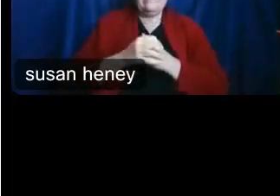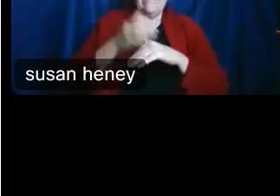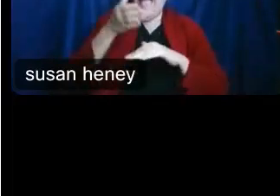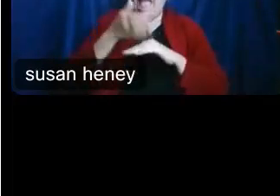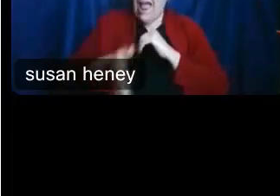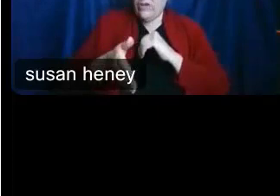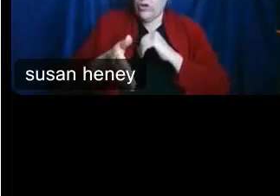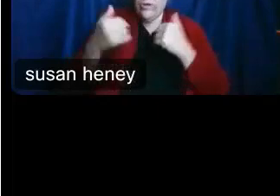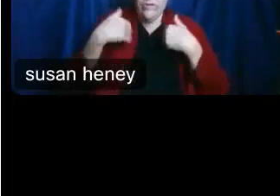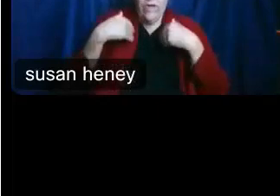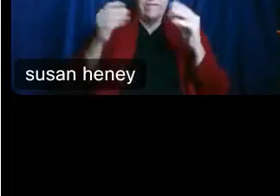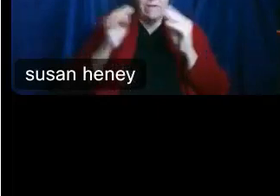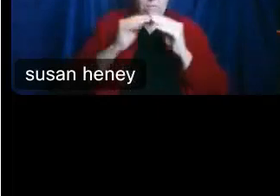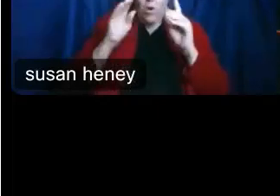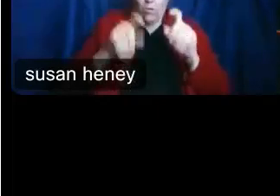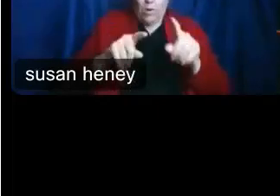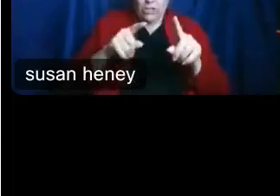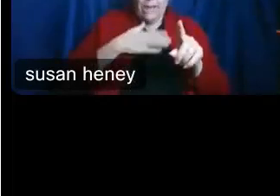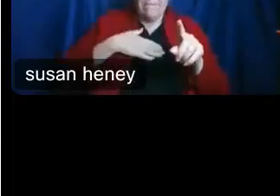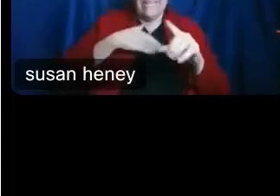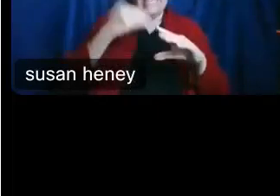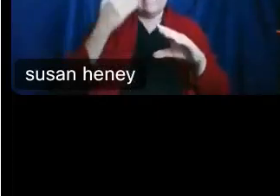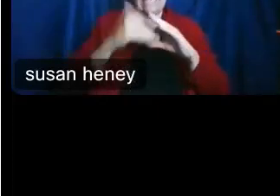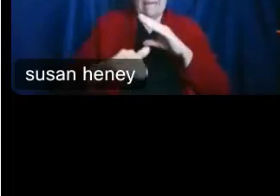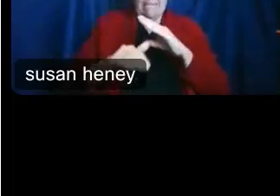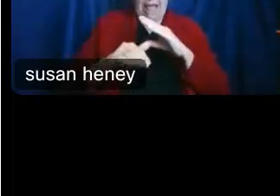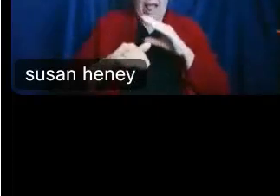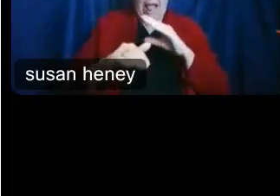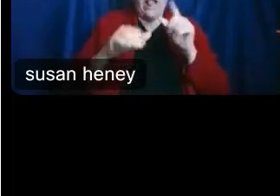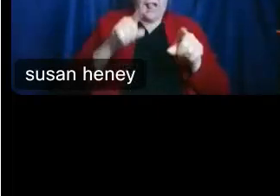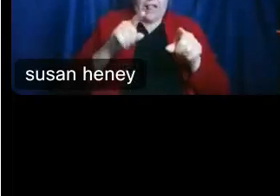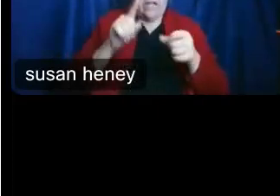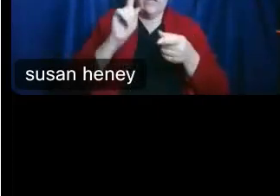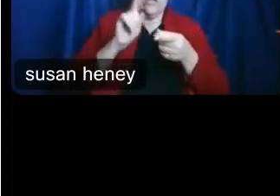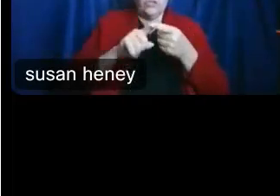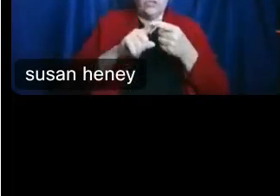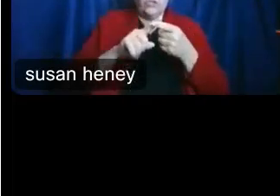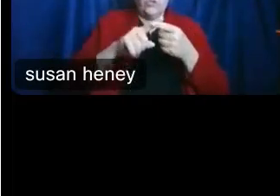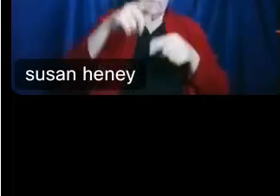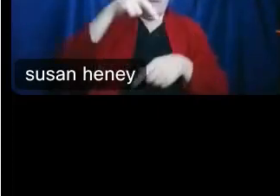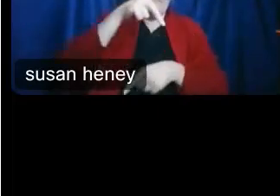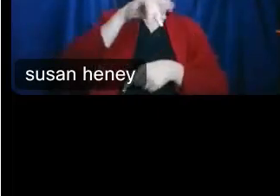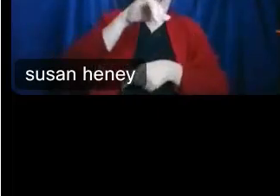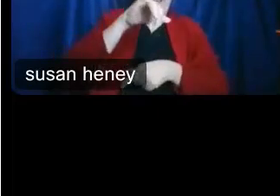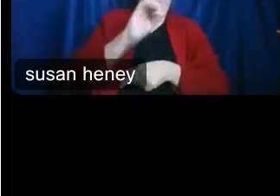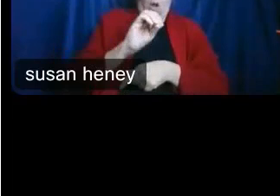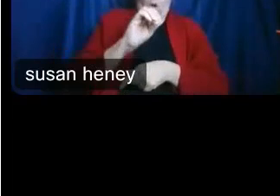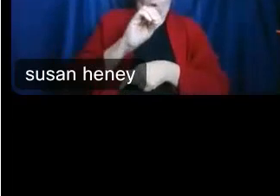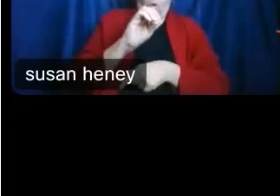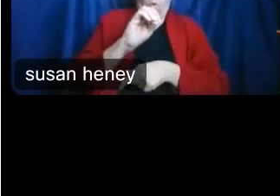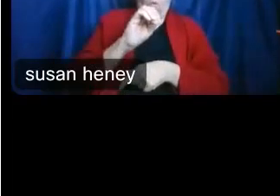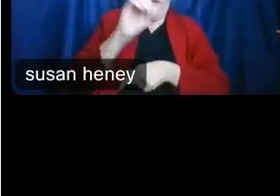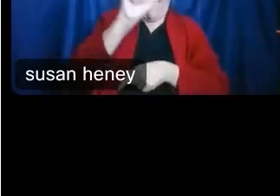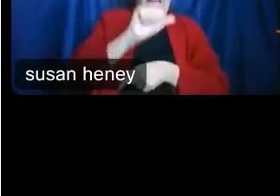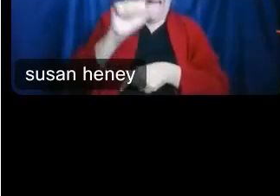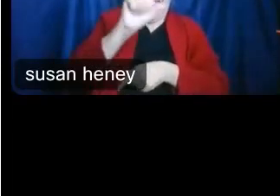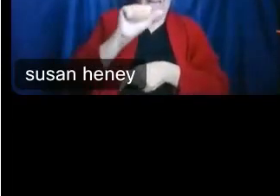free to send them to the public information office via email at pio@census.gov